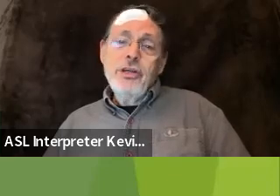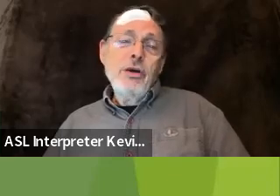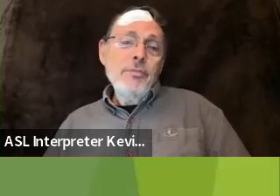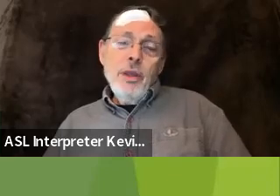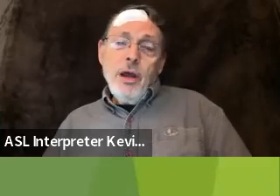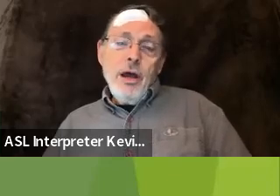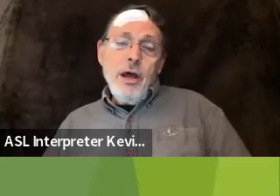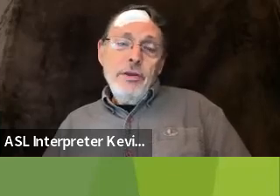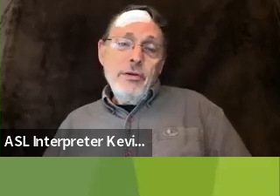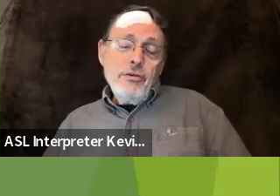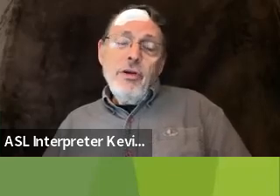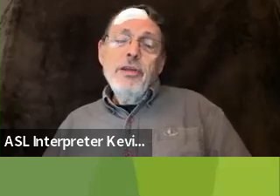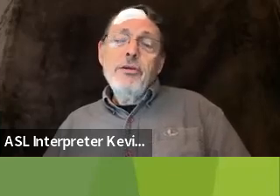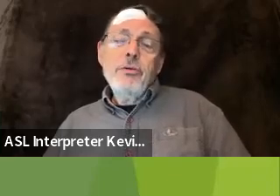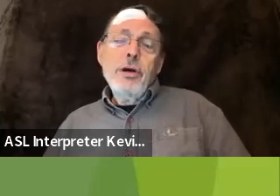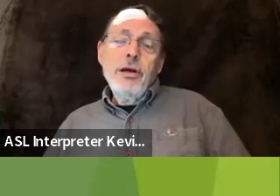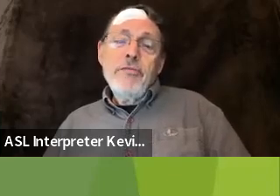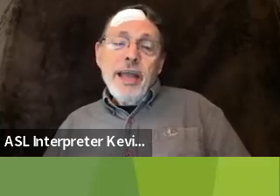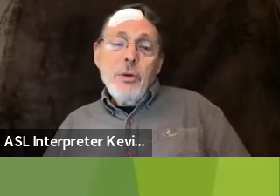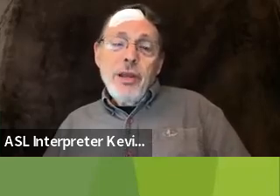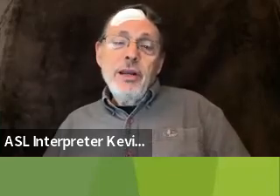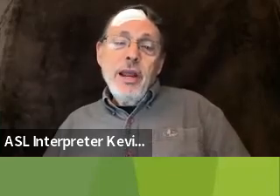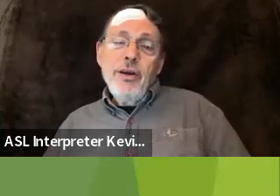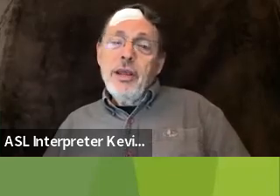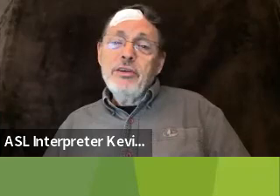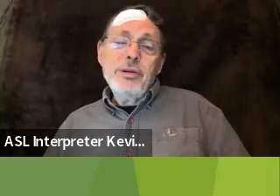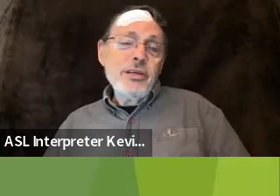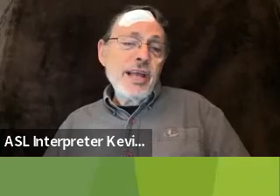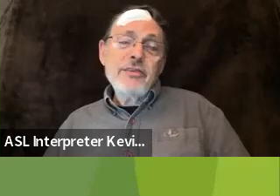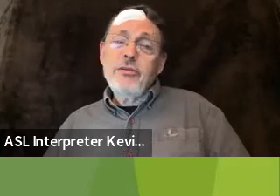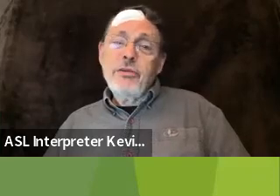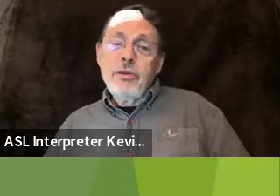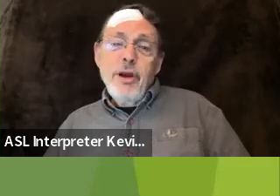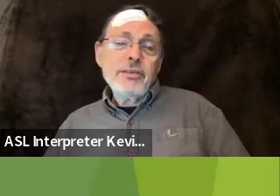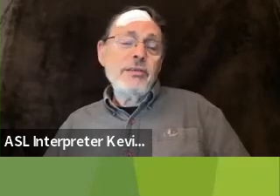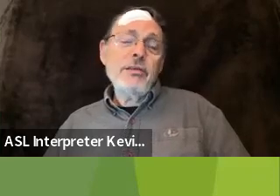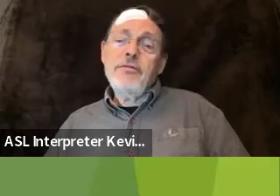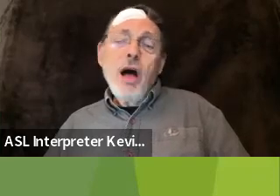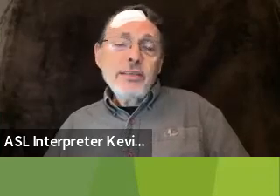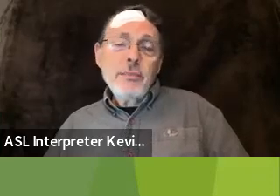They're trying to evacuate an area, there's been a disaster, they're depressed, they lost